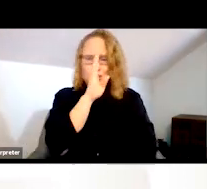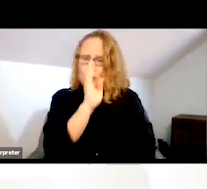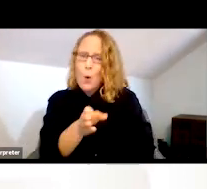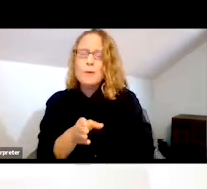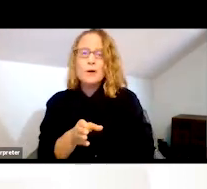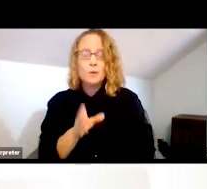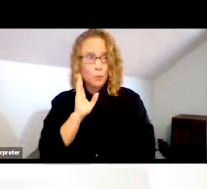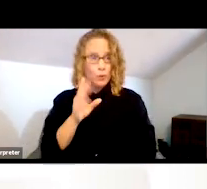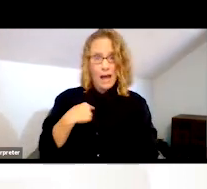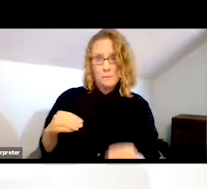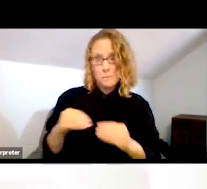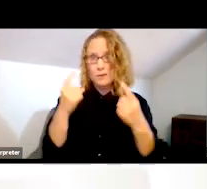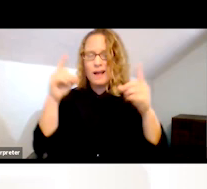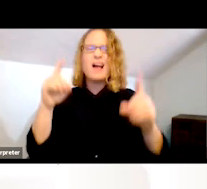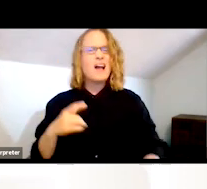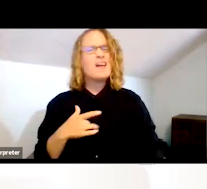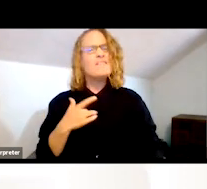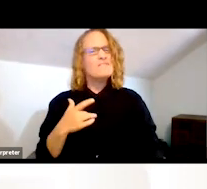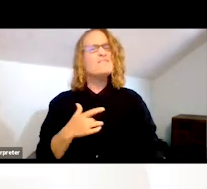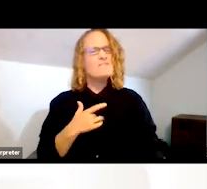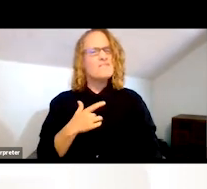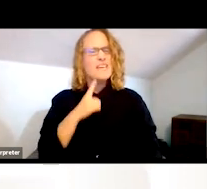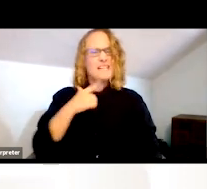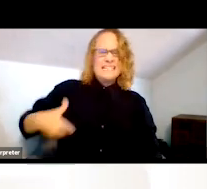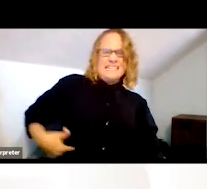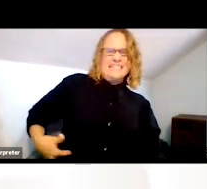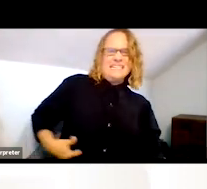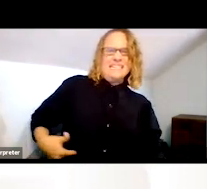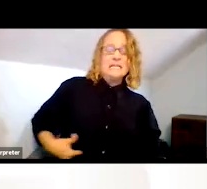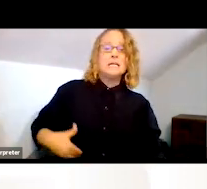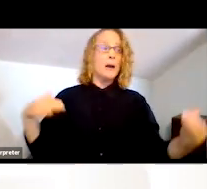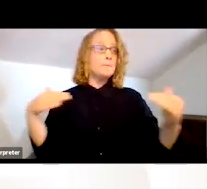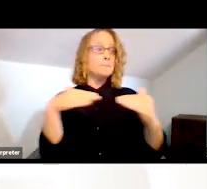had peer support services been around when I first started to try to get clean